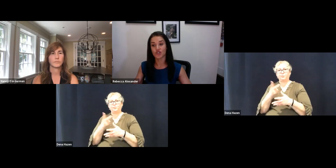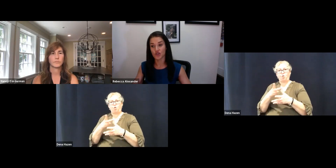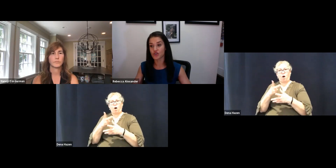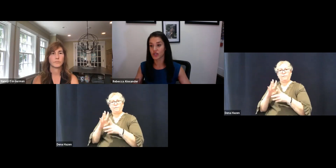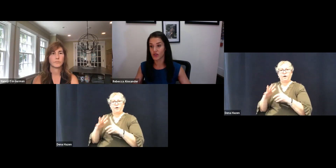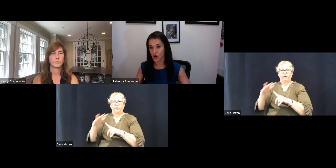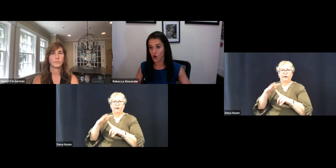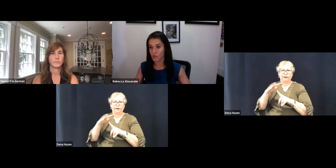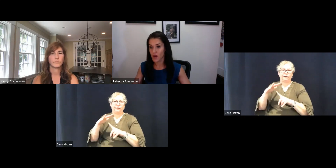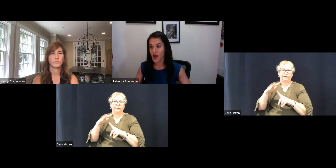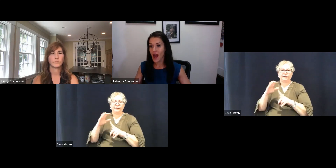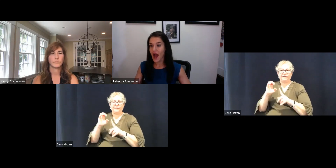is usually their home.